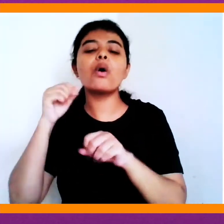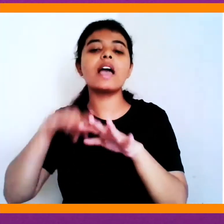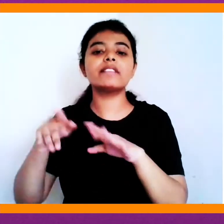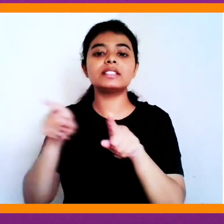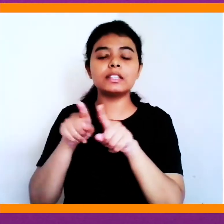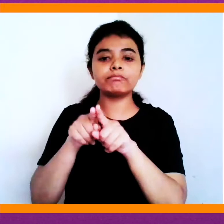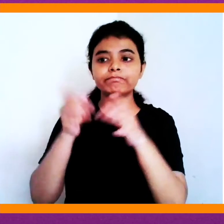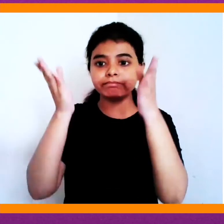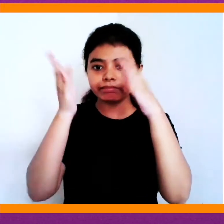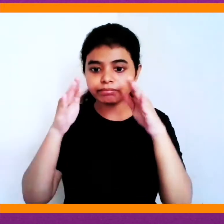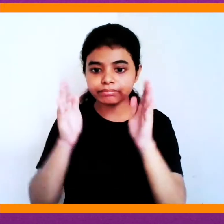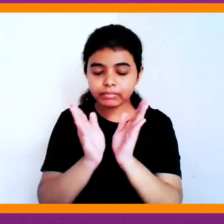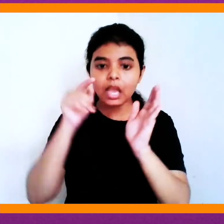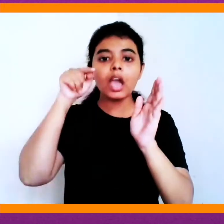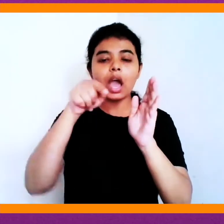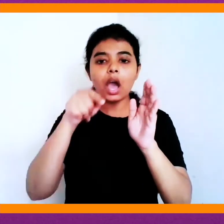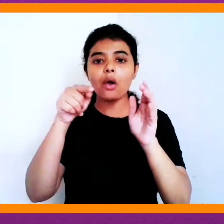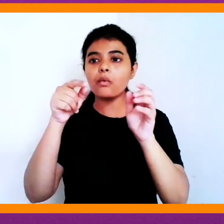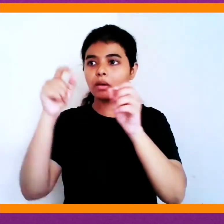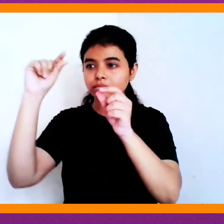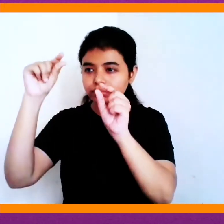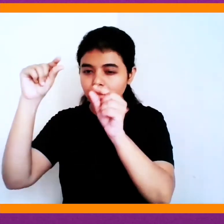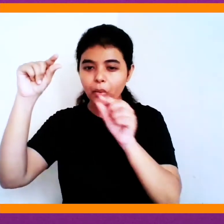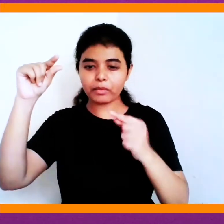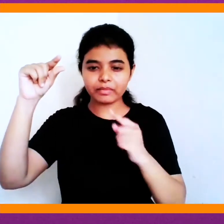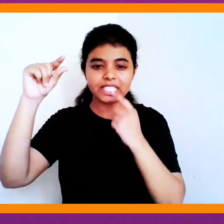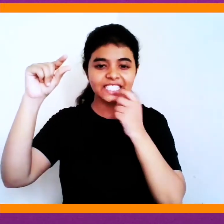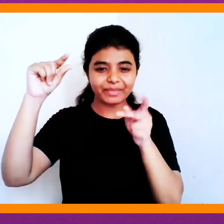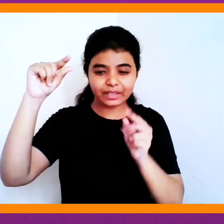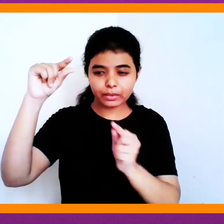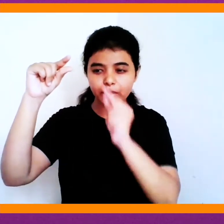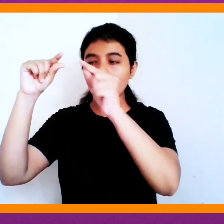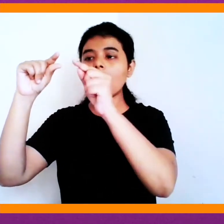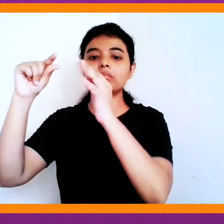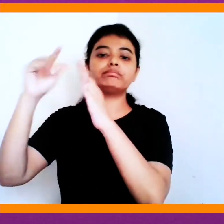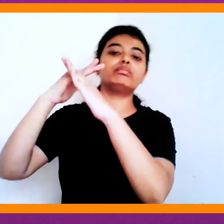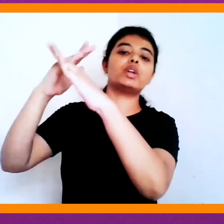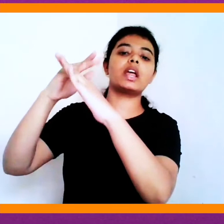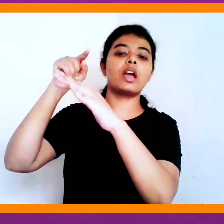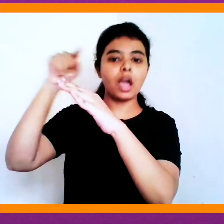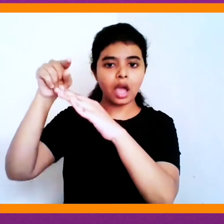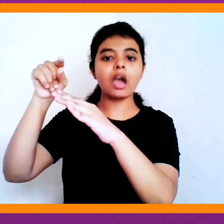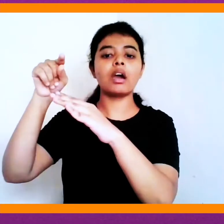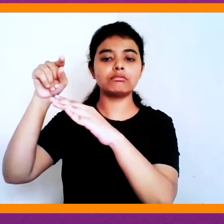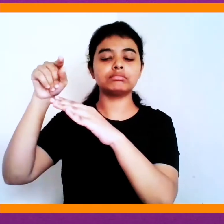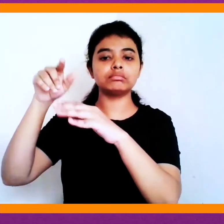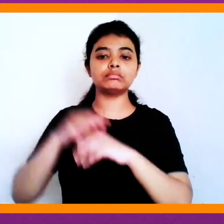of progesterone which alters the lining of the uterus and hopes to avoid ovulation or prevent